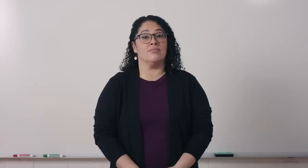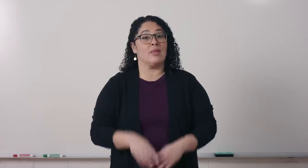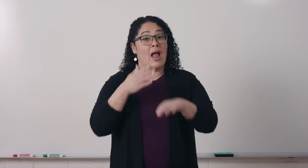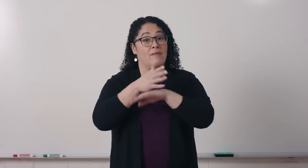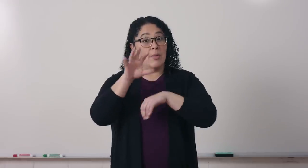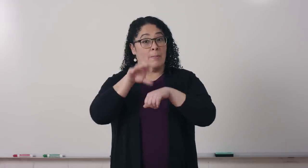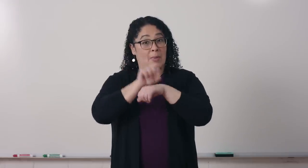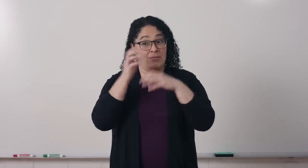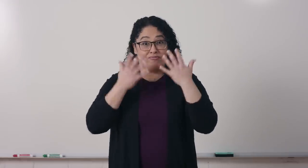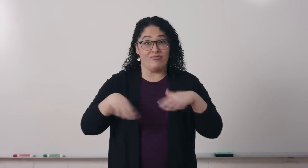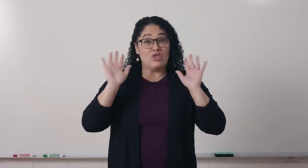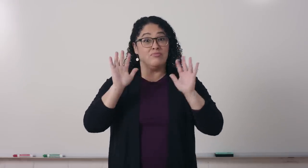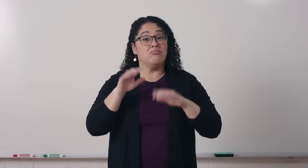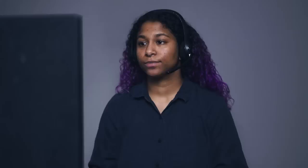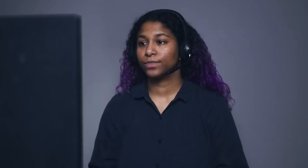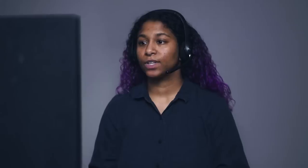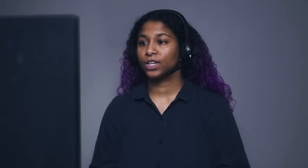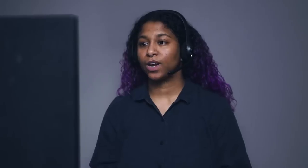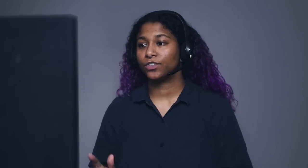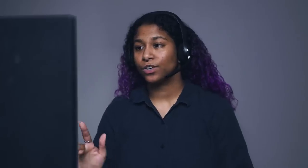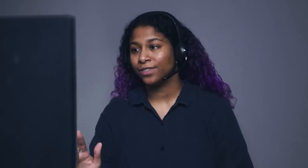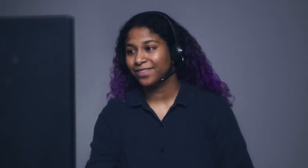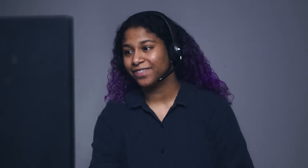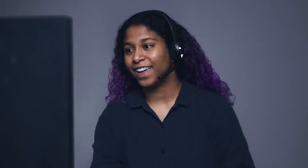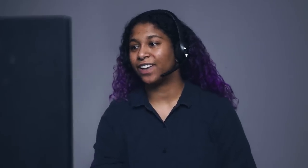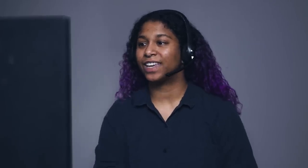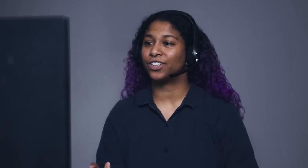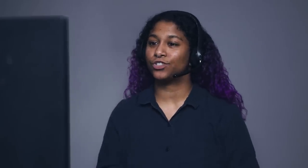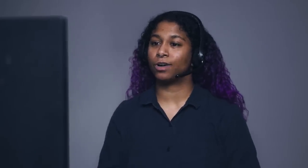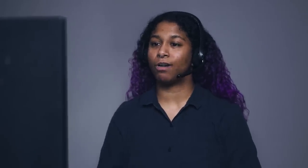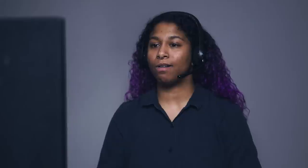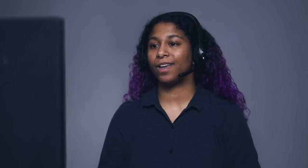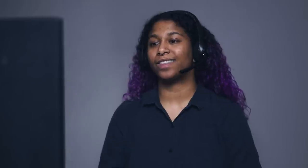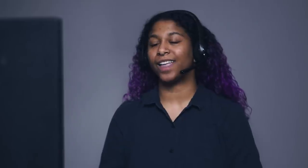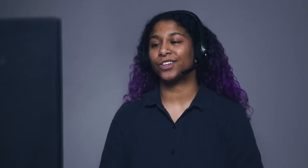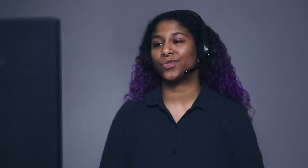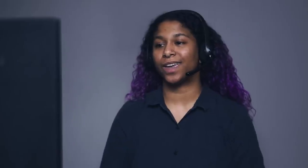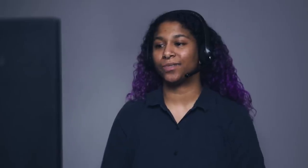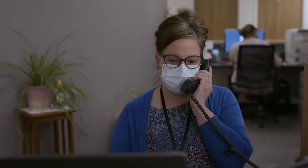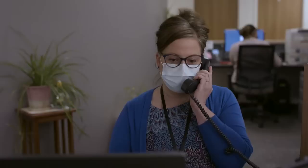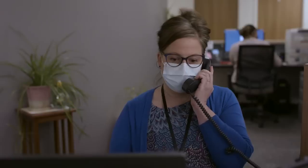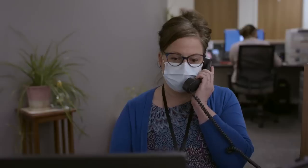After the appointment, check in with the patient. Good afternoon, I have connected your call and the line is ringing.